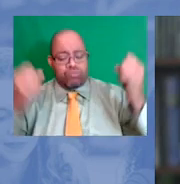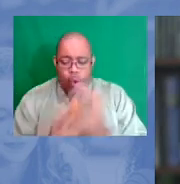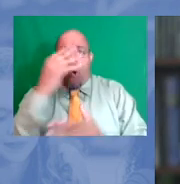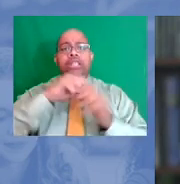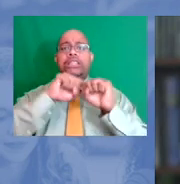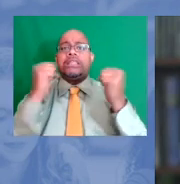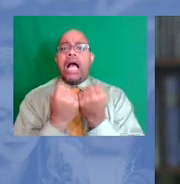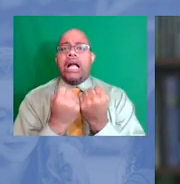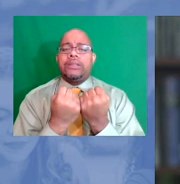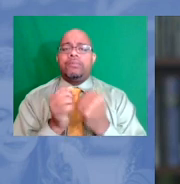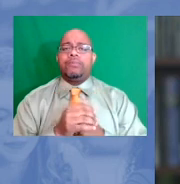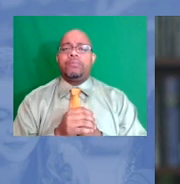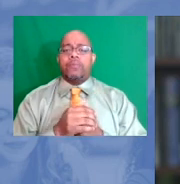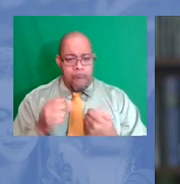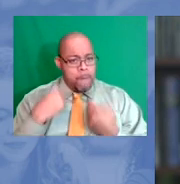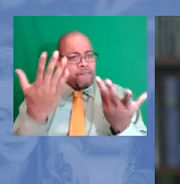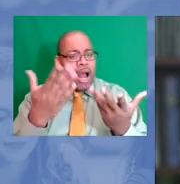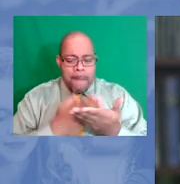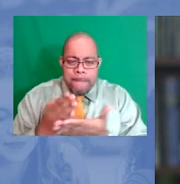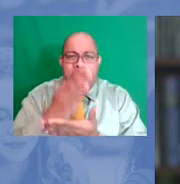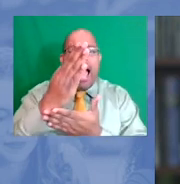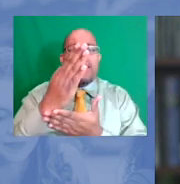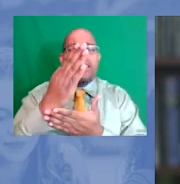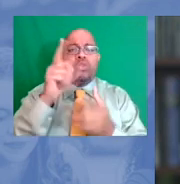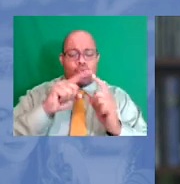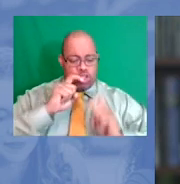IT'S ABOUT PROVIDING THEM PATHWAYS TO CONTRIBUTE TO THEIR COMMUNITY AND MAKE THE WORLD A BETTER